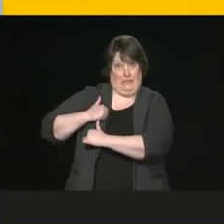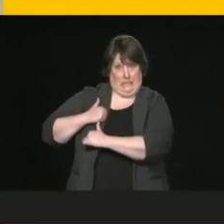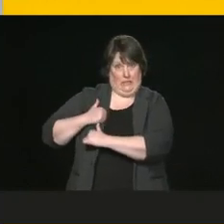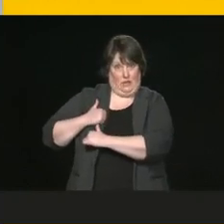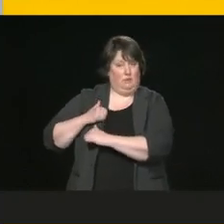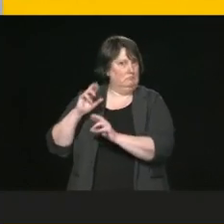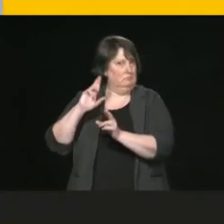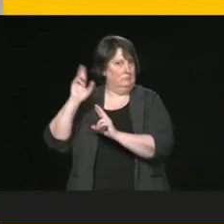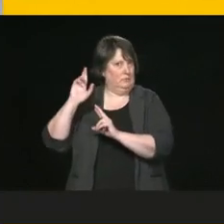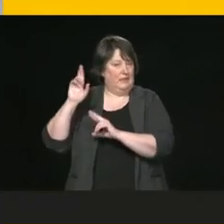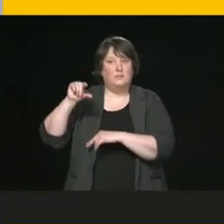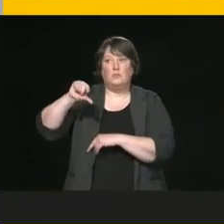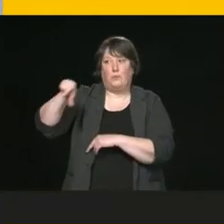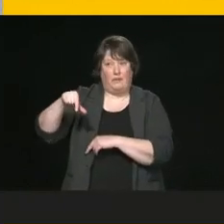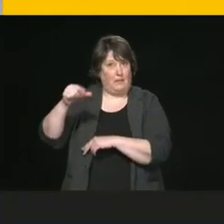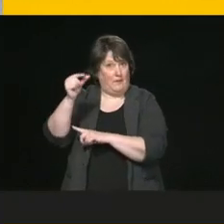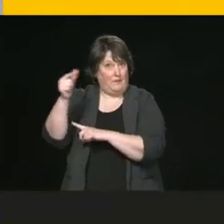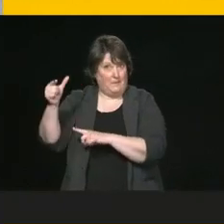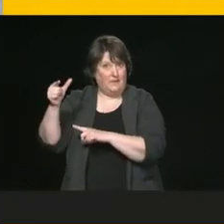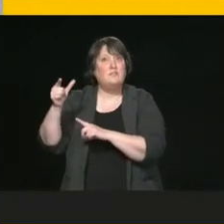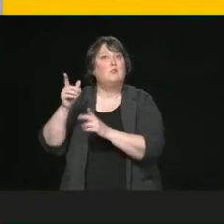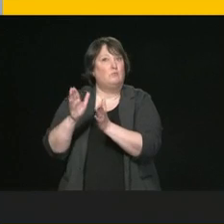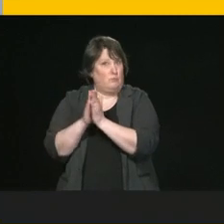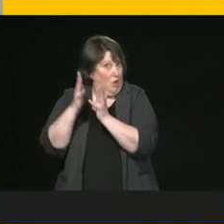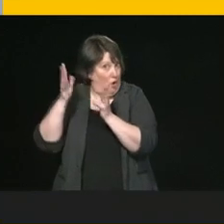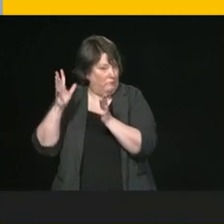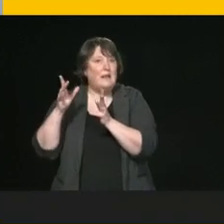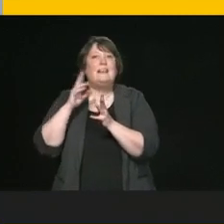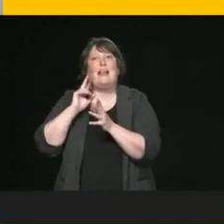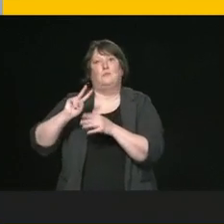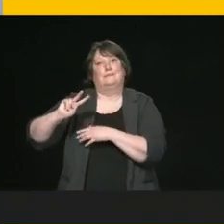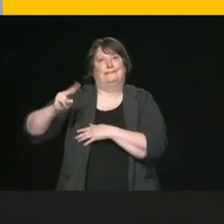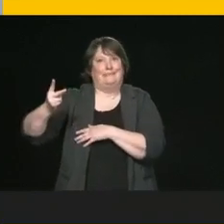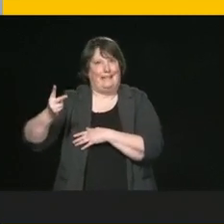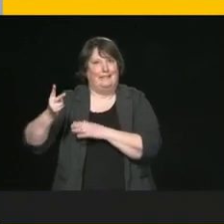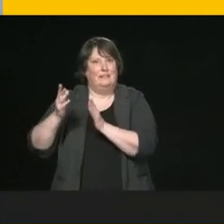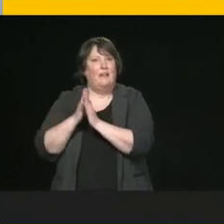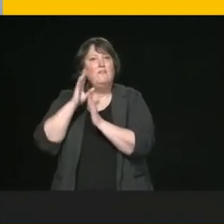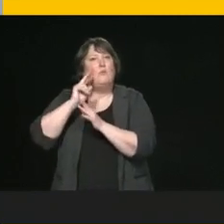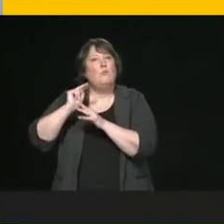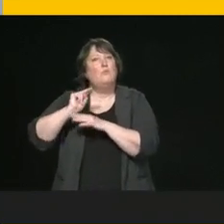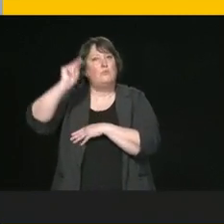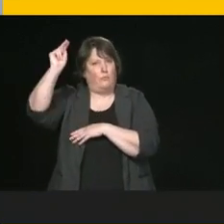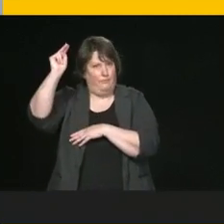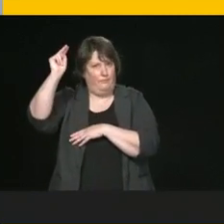[SPEAKING FRENCH]. AFTER ACCEPTING AN INITIAL REQUEST FROM